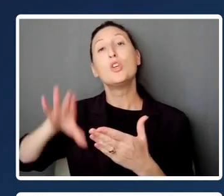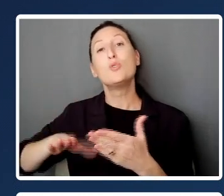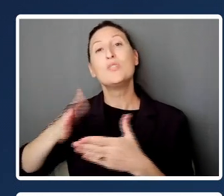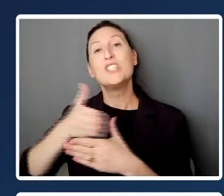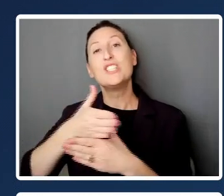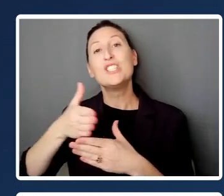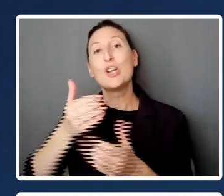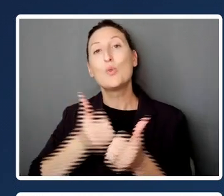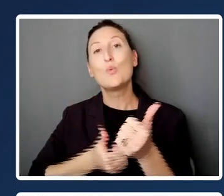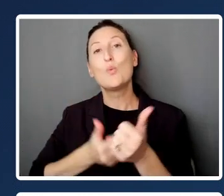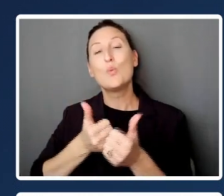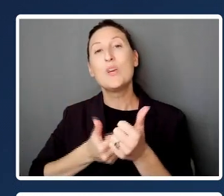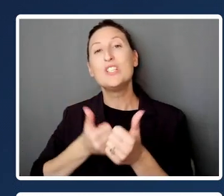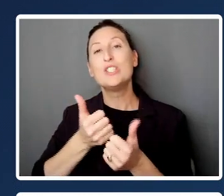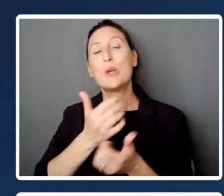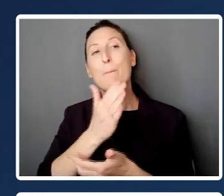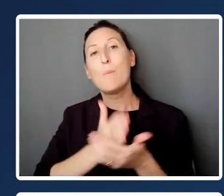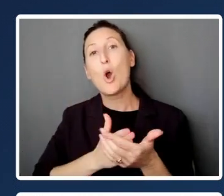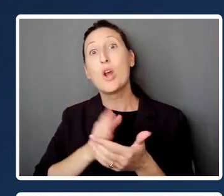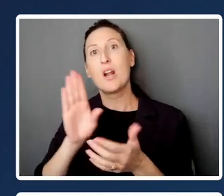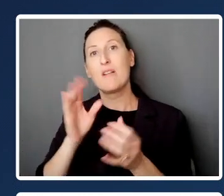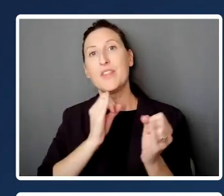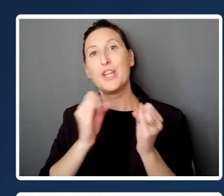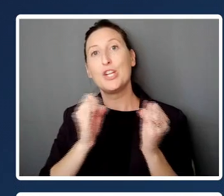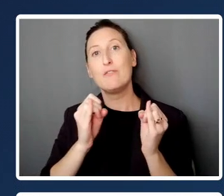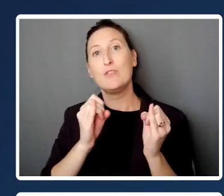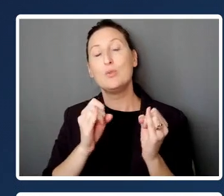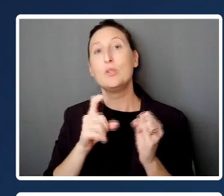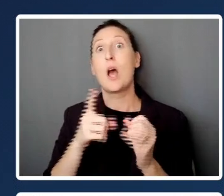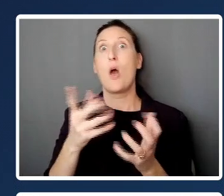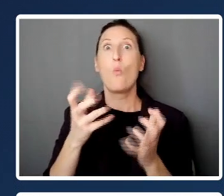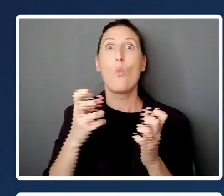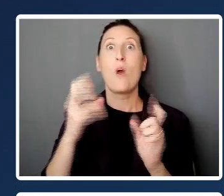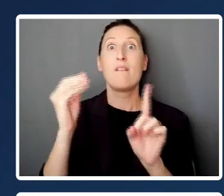those interviews they wanted to be featured. And so, we had a whole session do that.